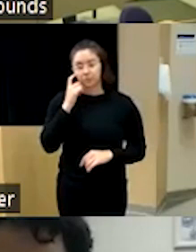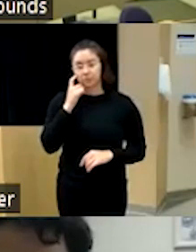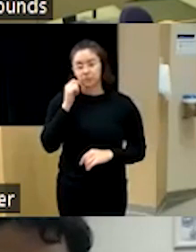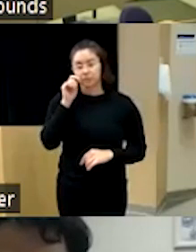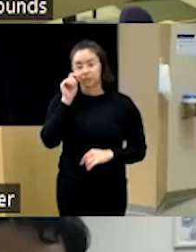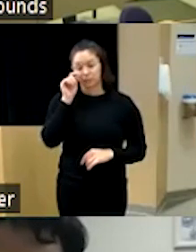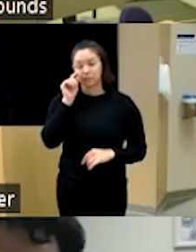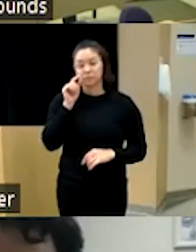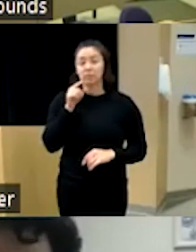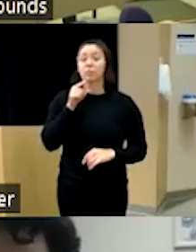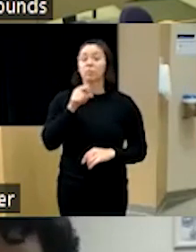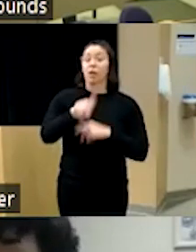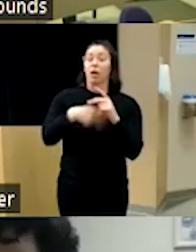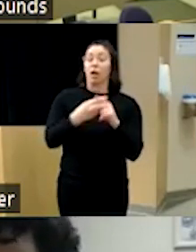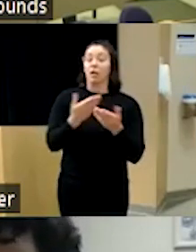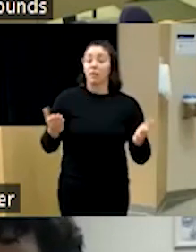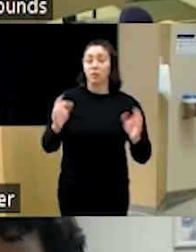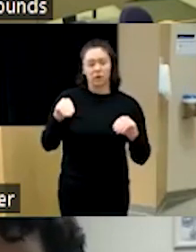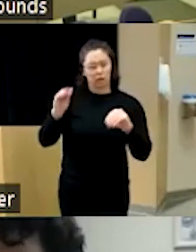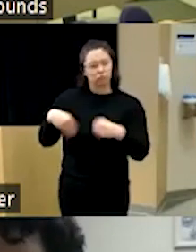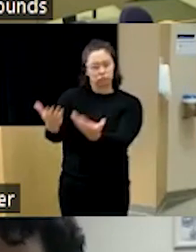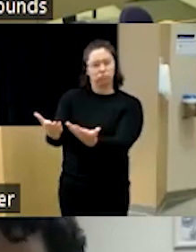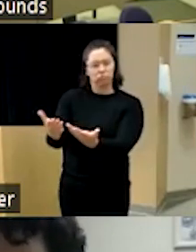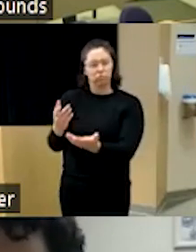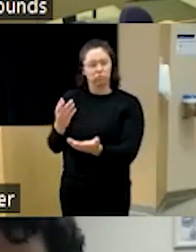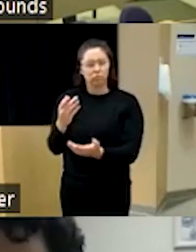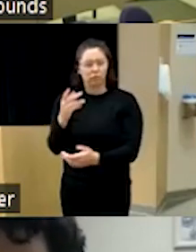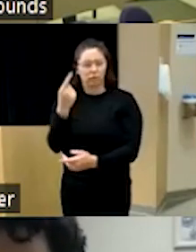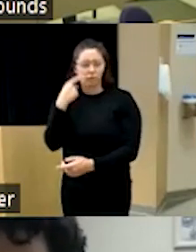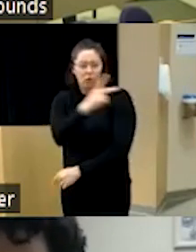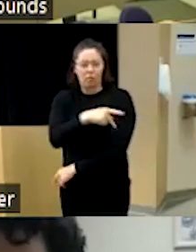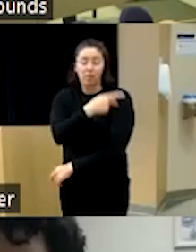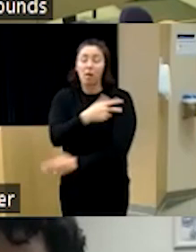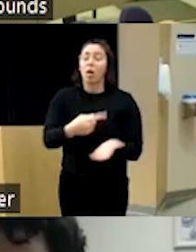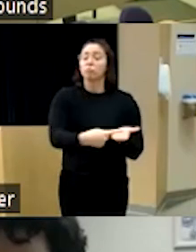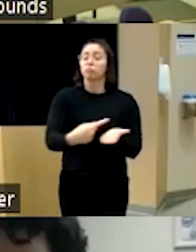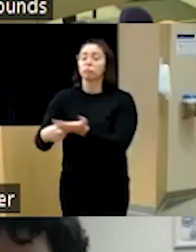things that we recommend patients because there's a lot of discussion going on in Germany near about